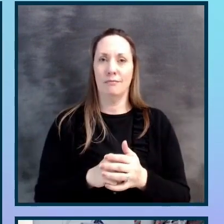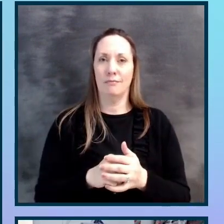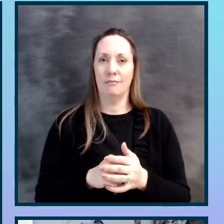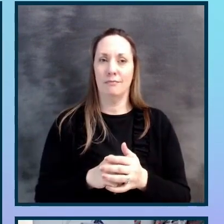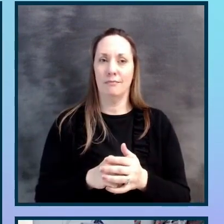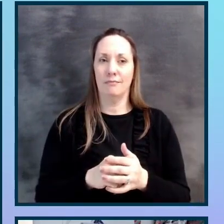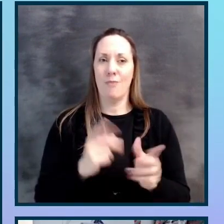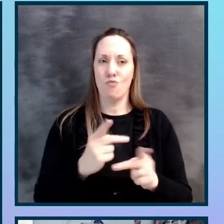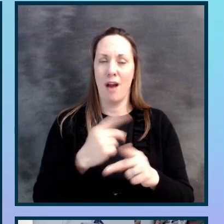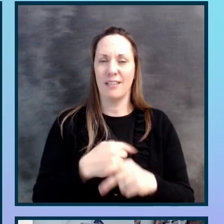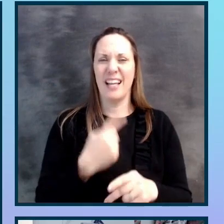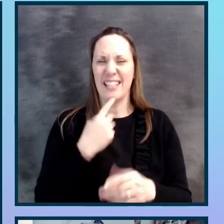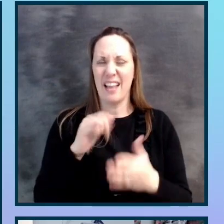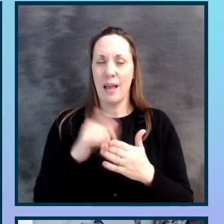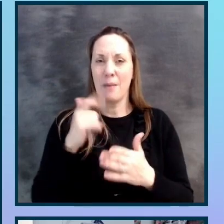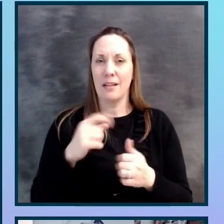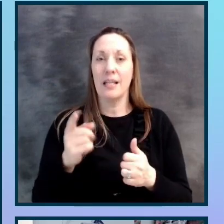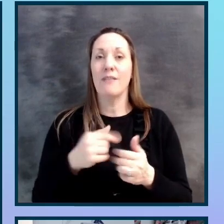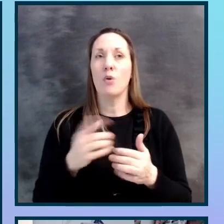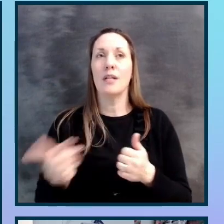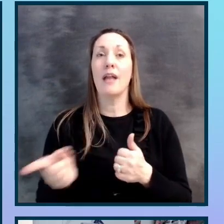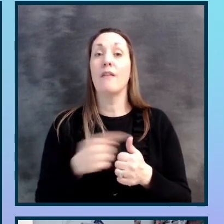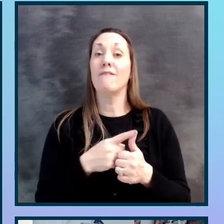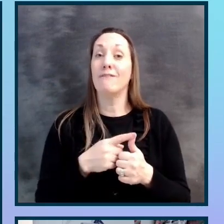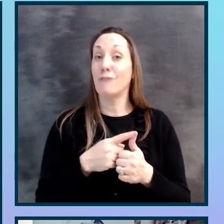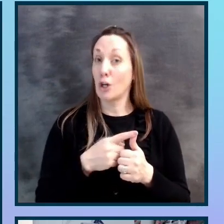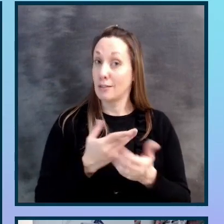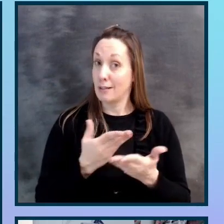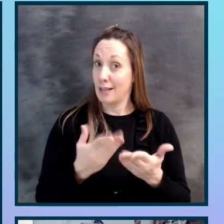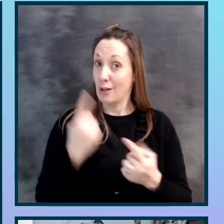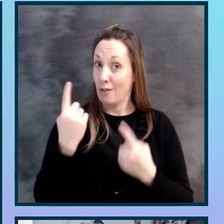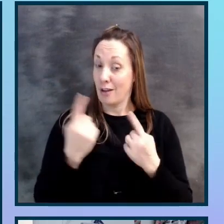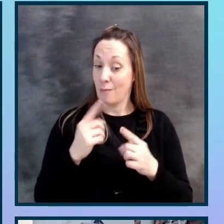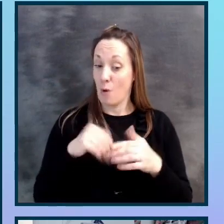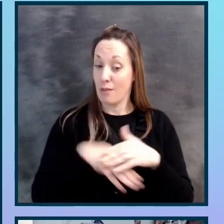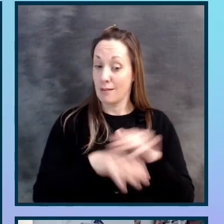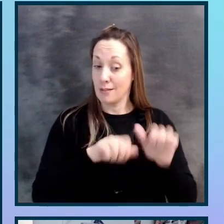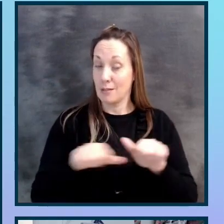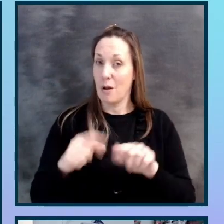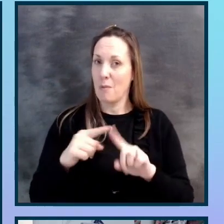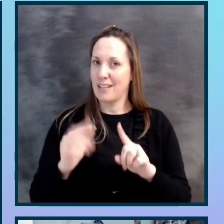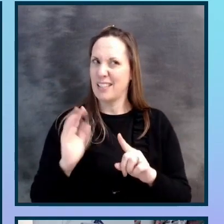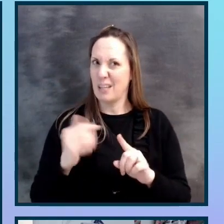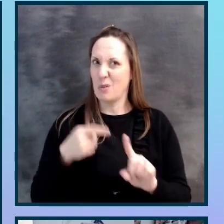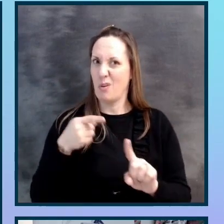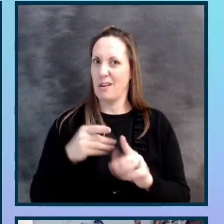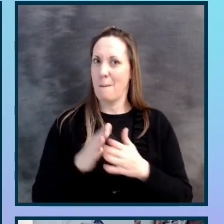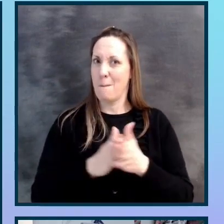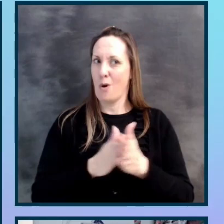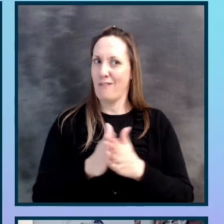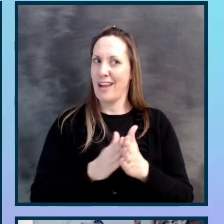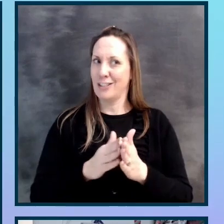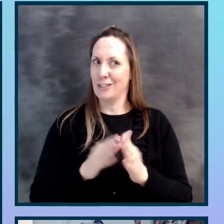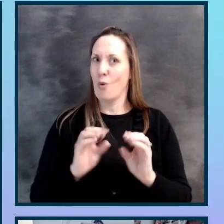even though it shouldn't be the first consideration when thinking about accessibility, it seems to be the one that motivates organizations